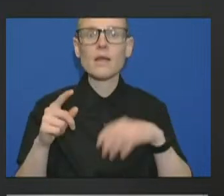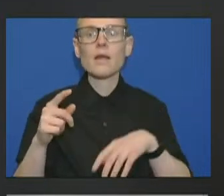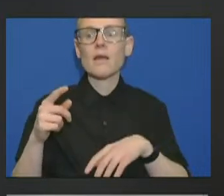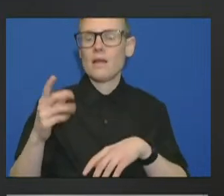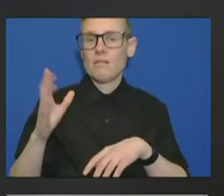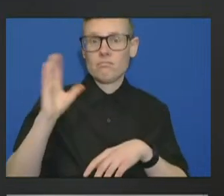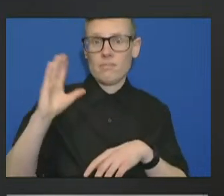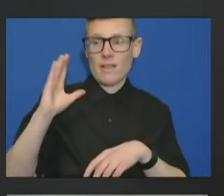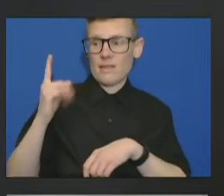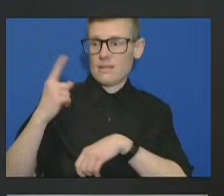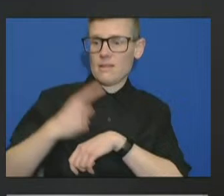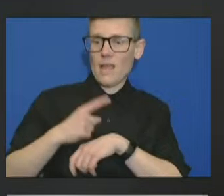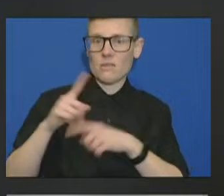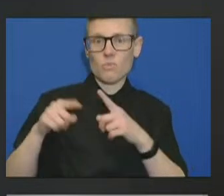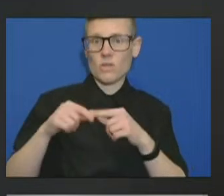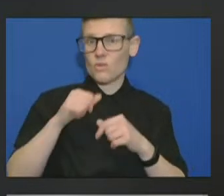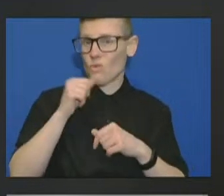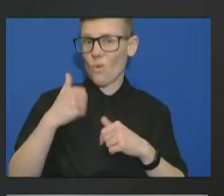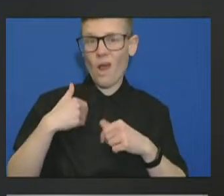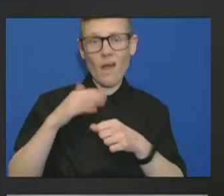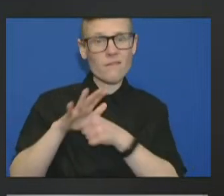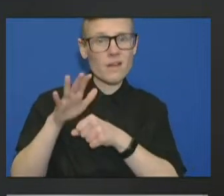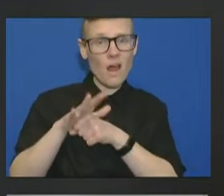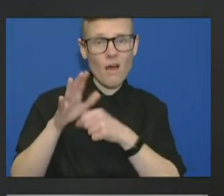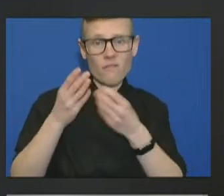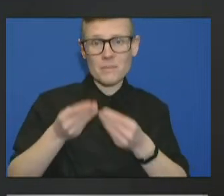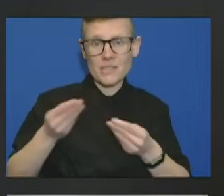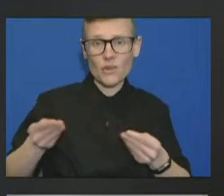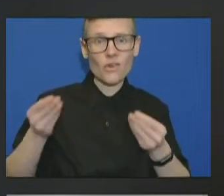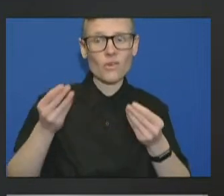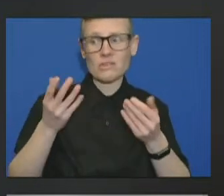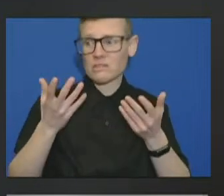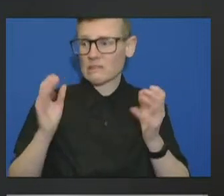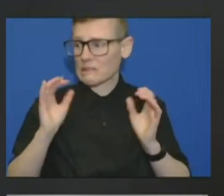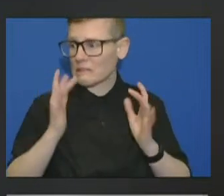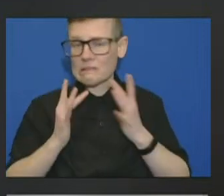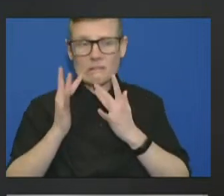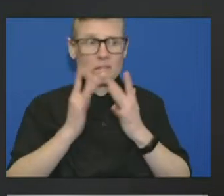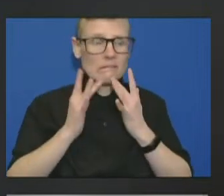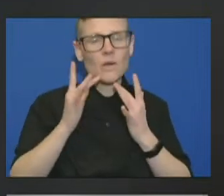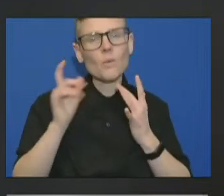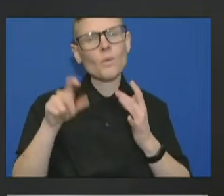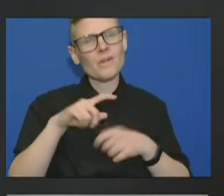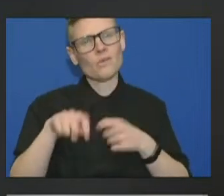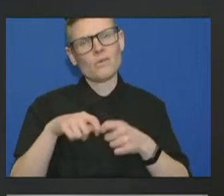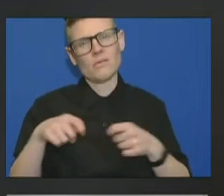allocations might look like. But the, the days of not having